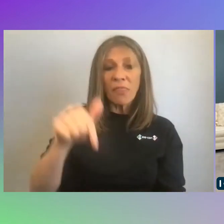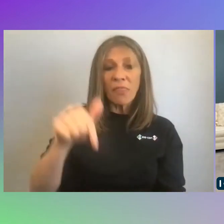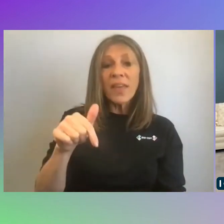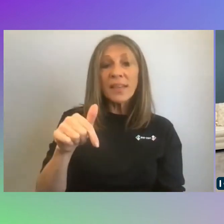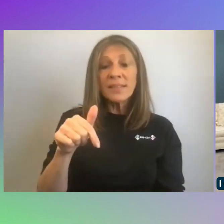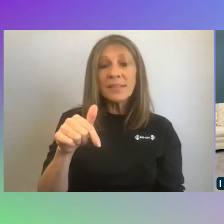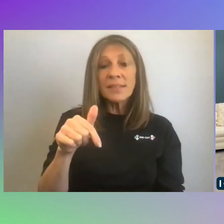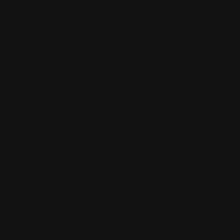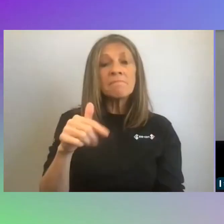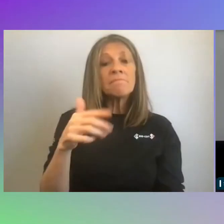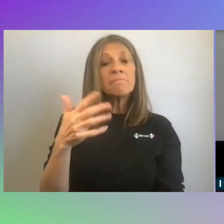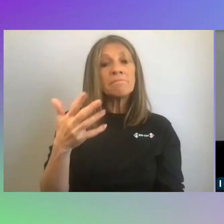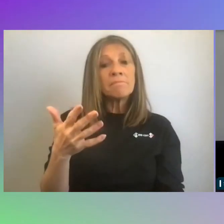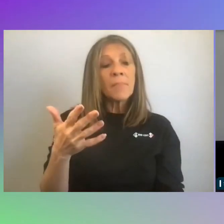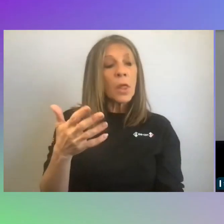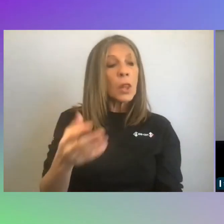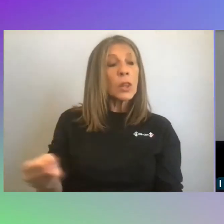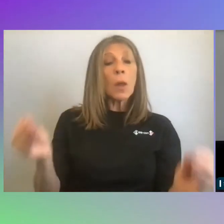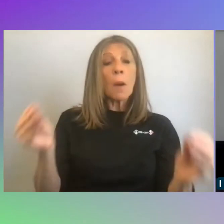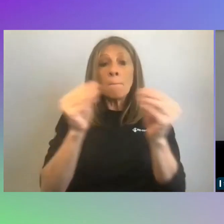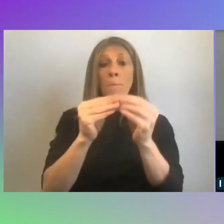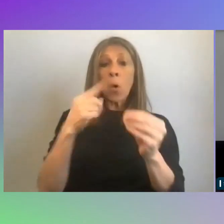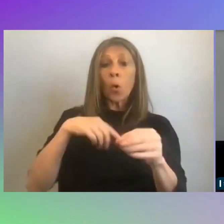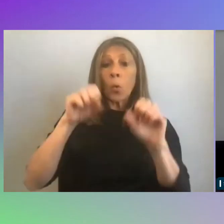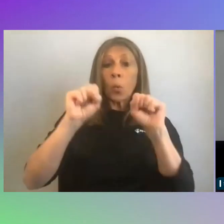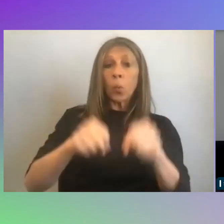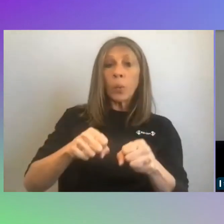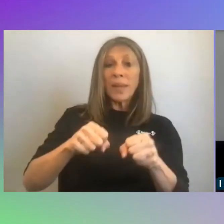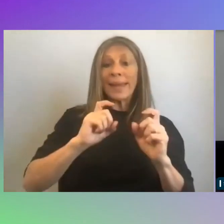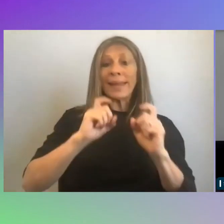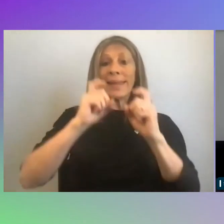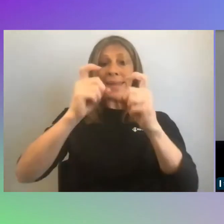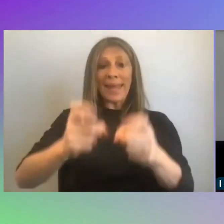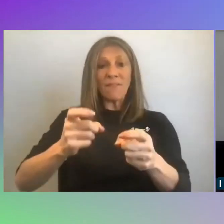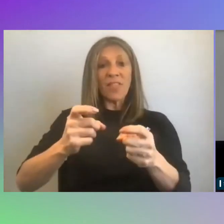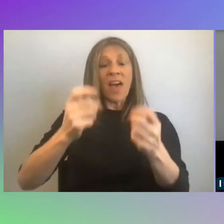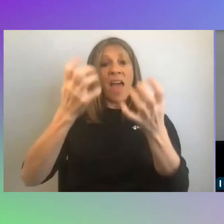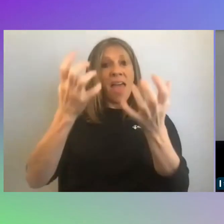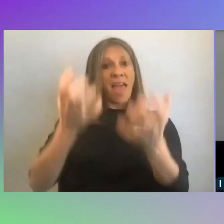the more we can offload the heavy thinking part to the tool,